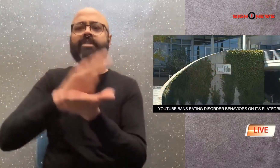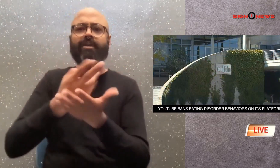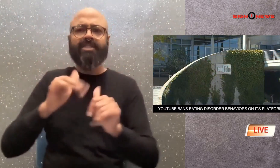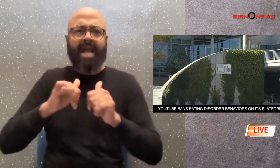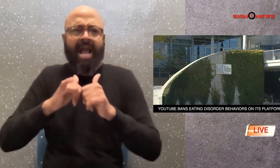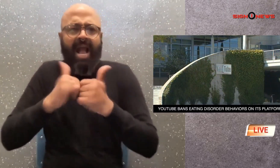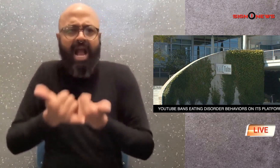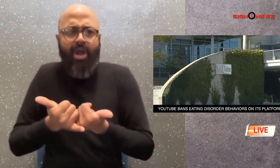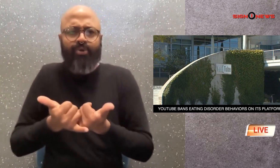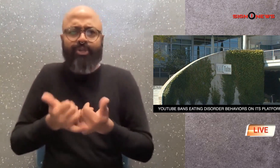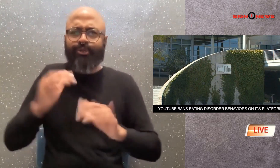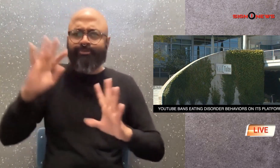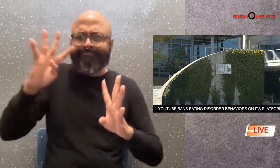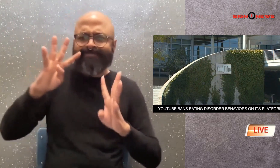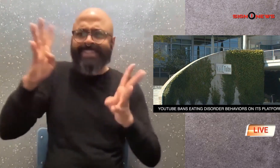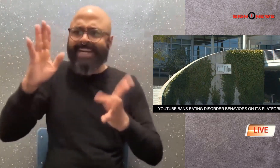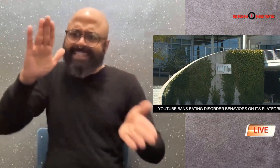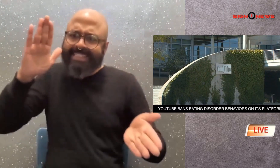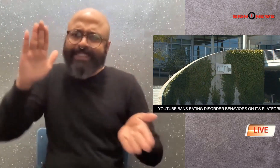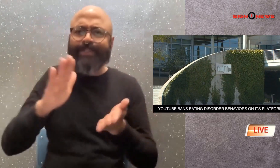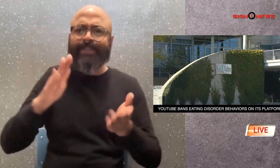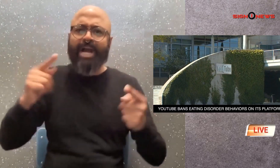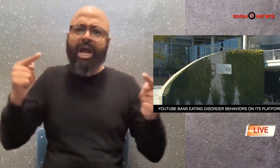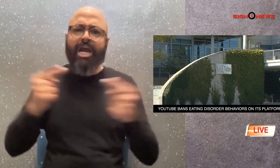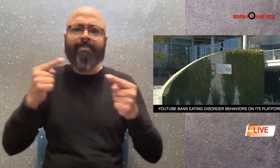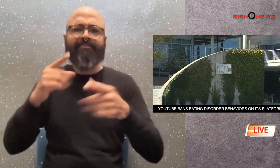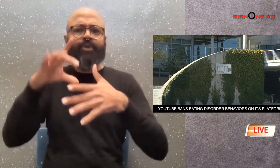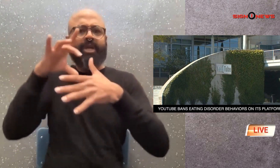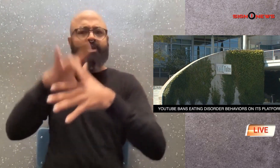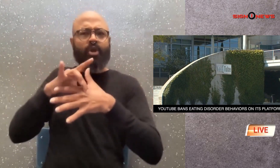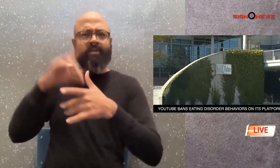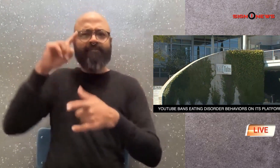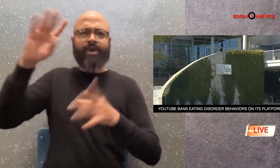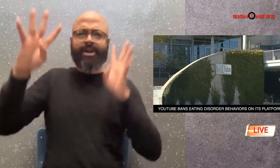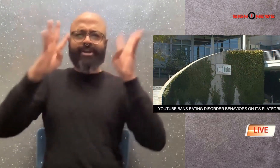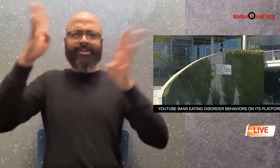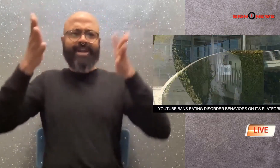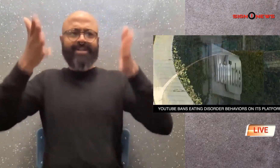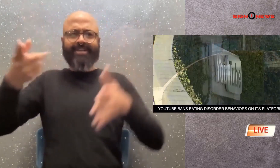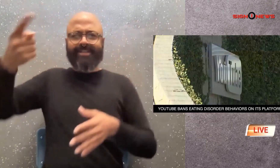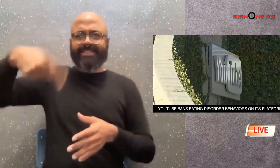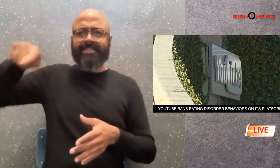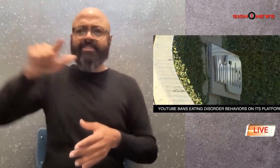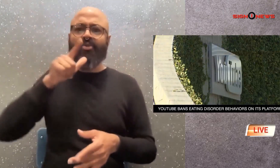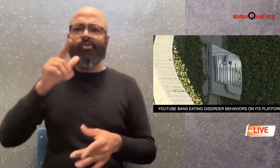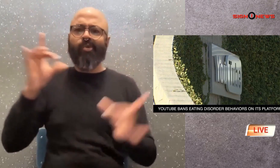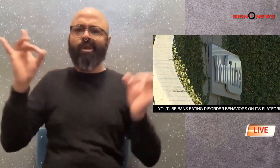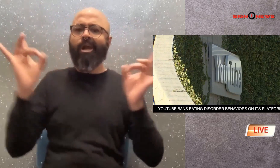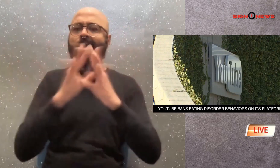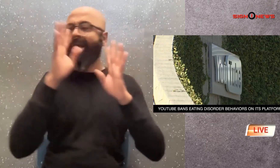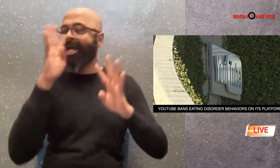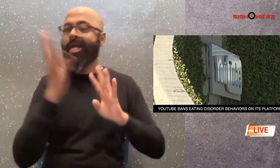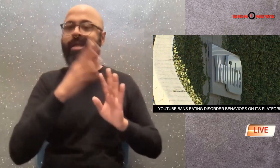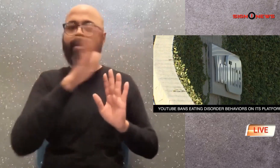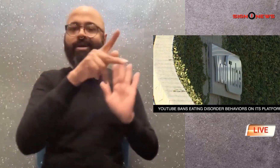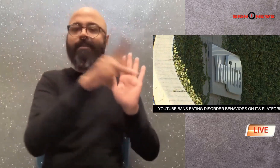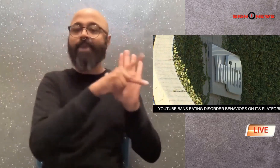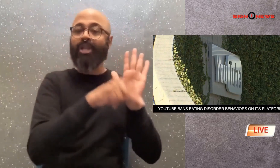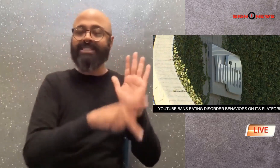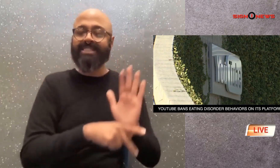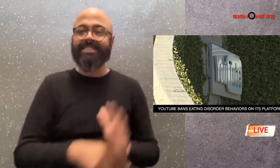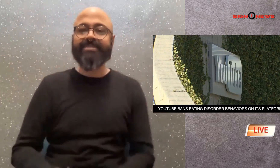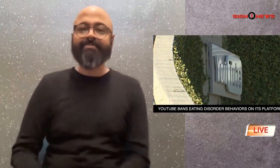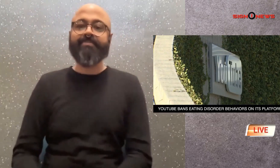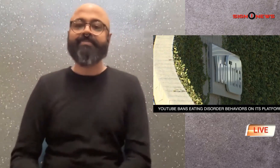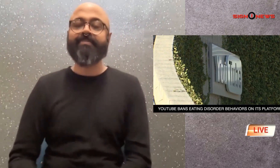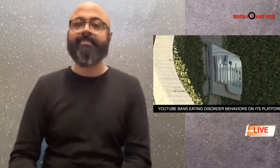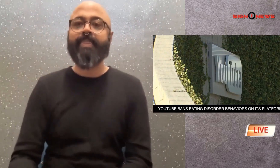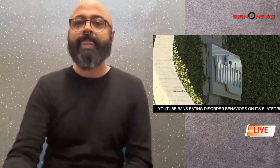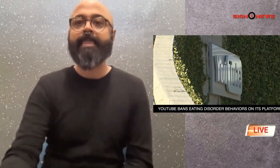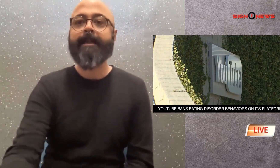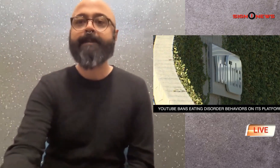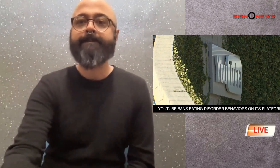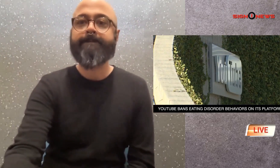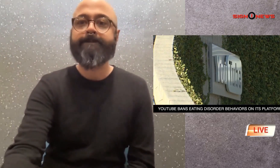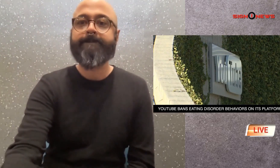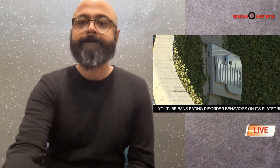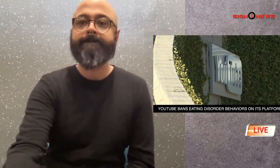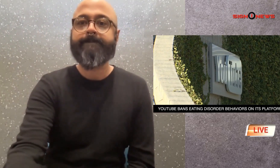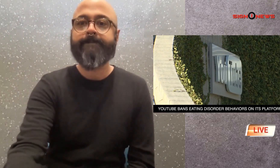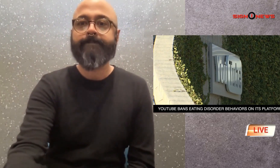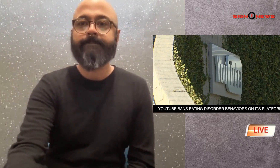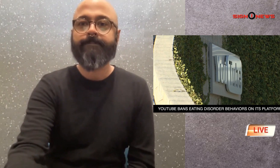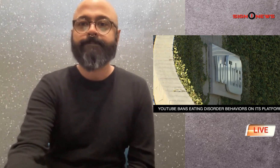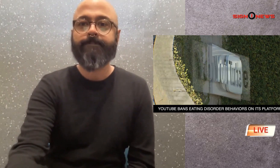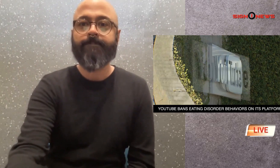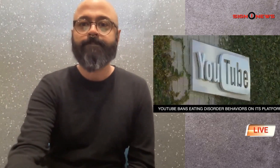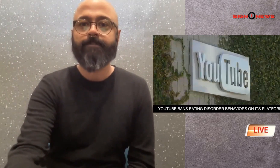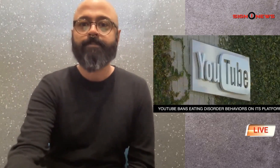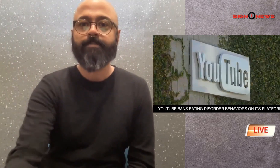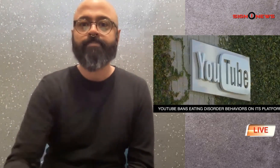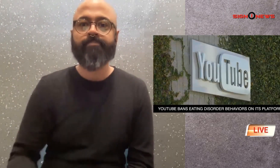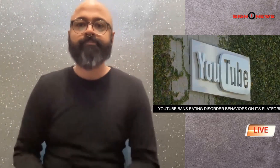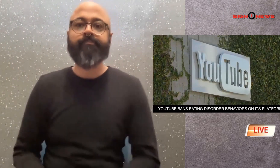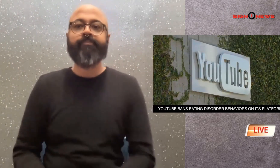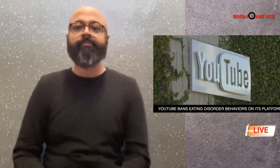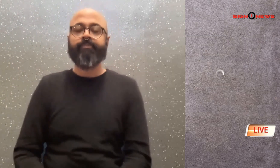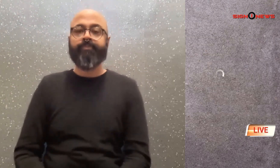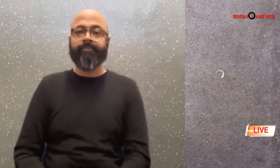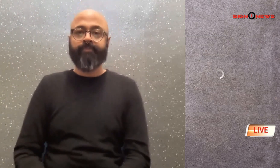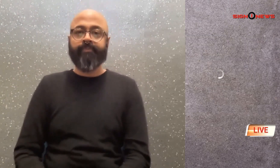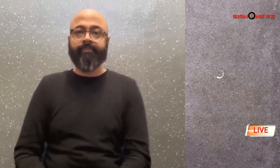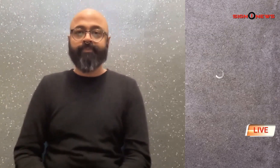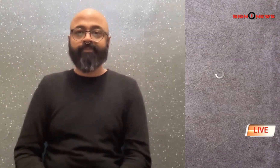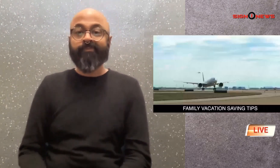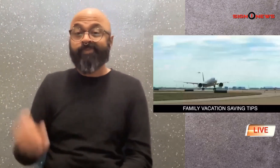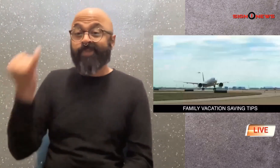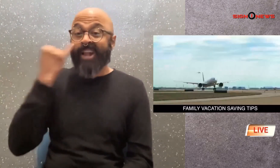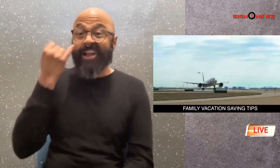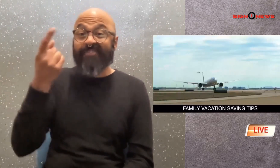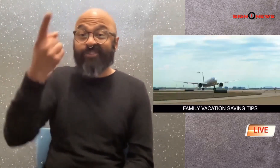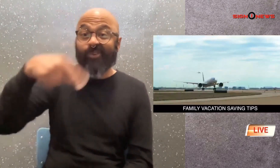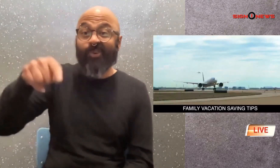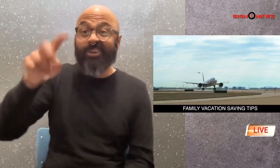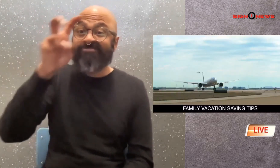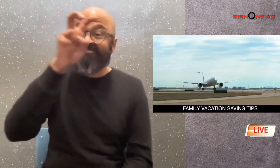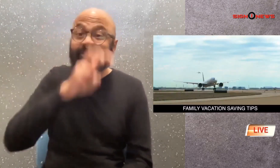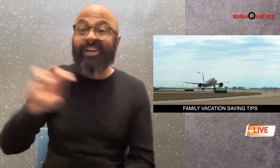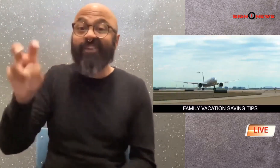about how to create less harmful content for creators who violate its policies